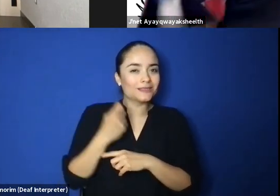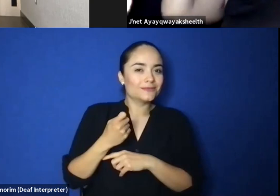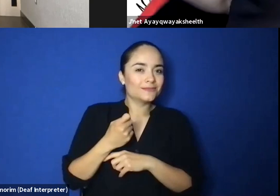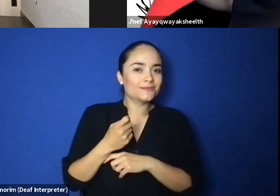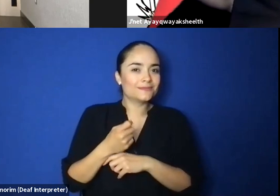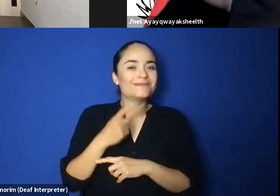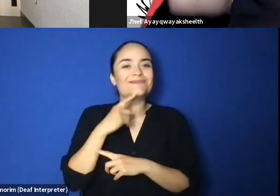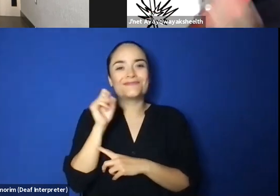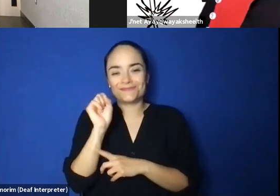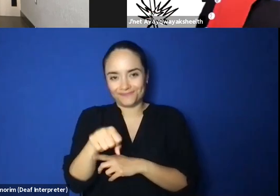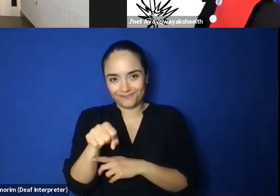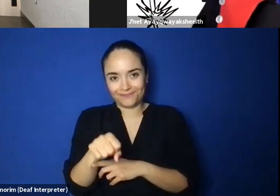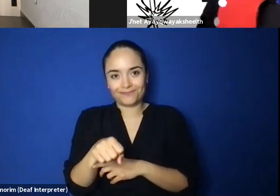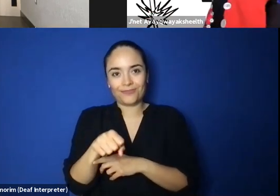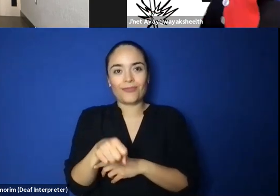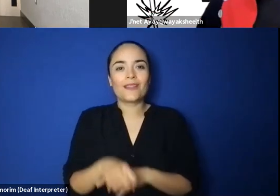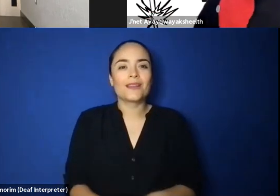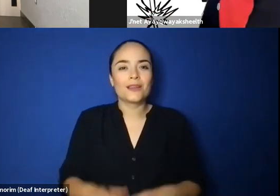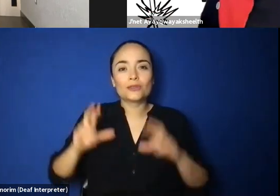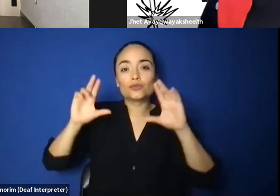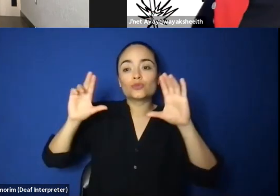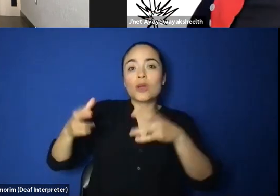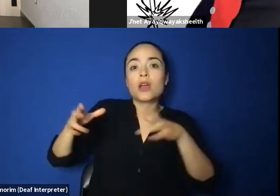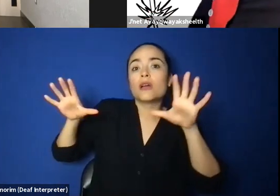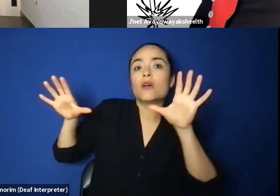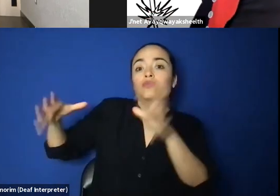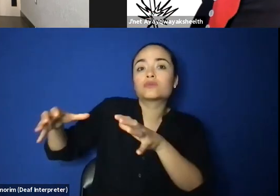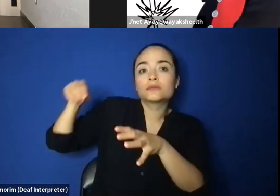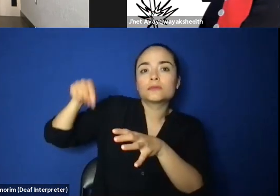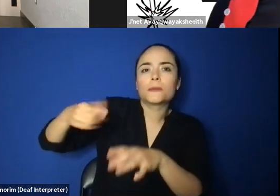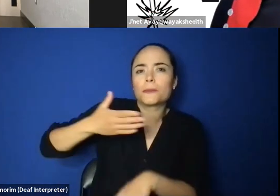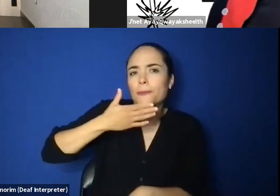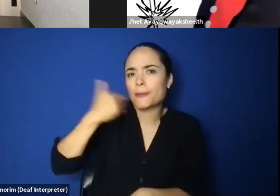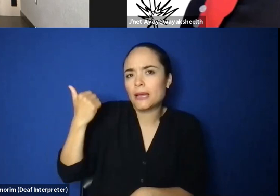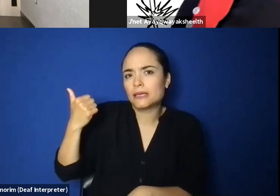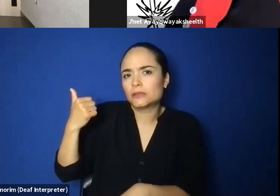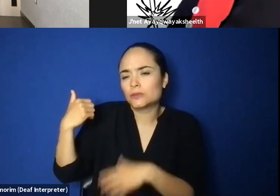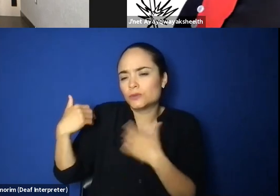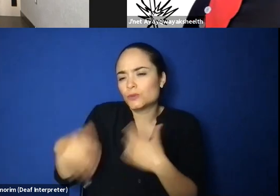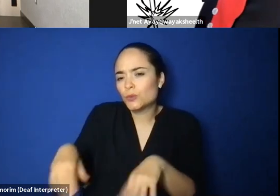to listen for, isn't it? Yeah, so anytime there's a powwow happening, they're open to everybody, it's